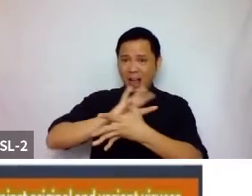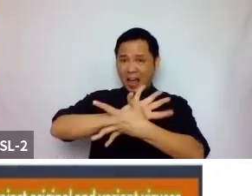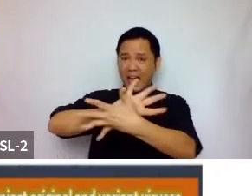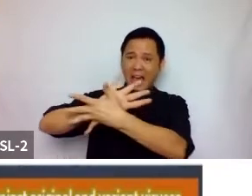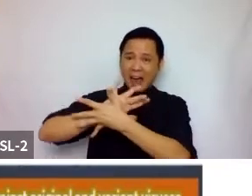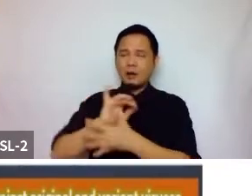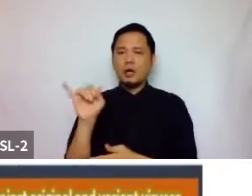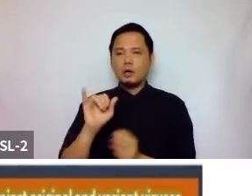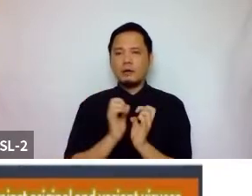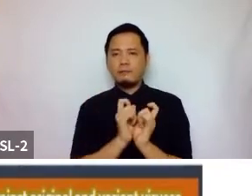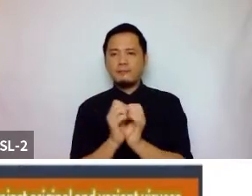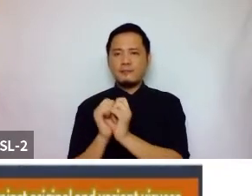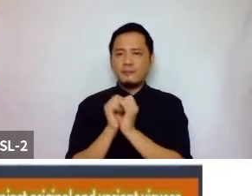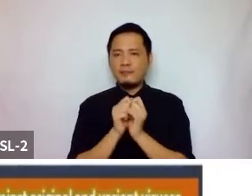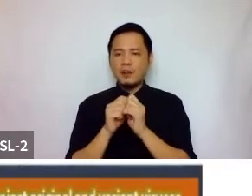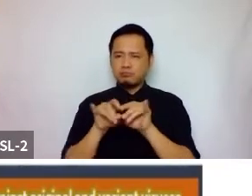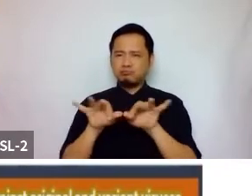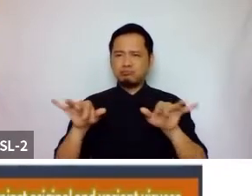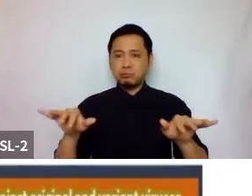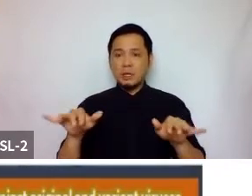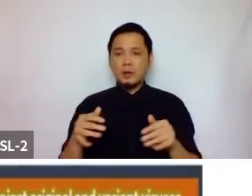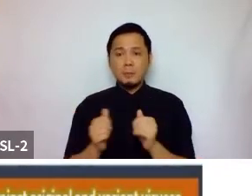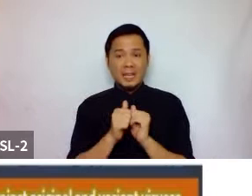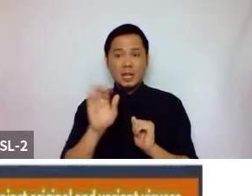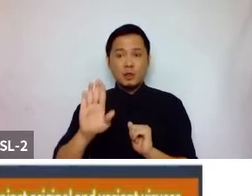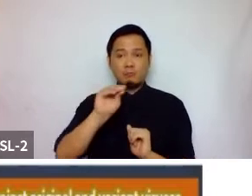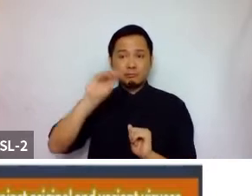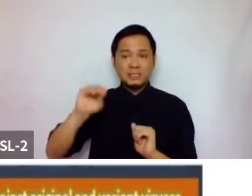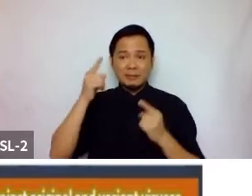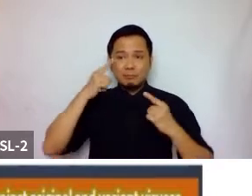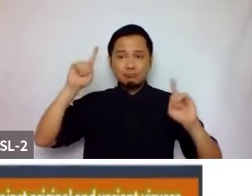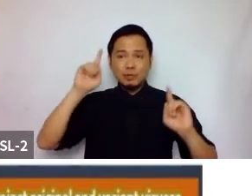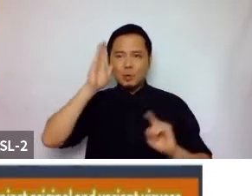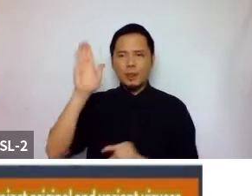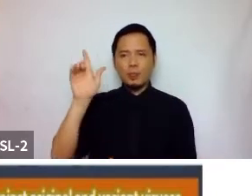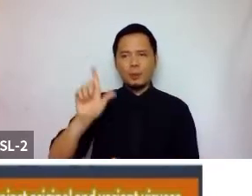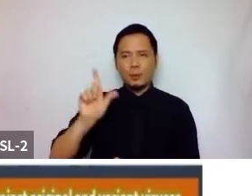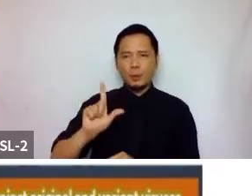So you can expect the vaccine efficacy to go down.